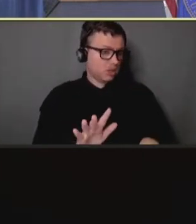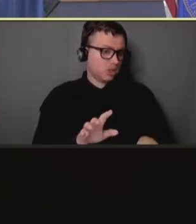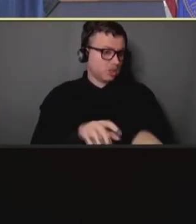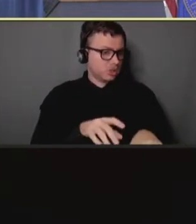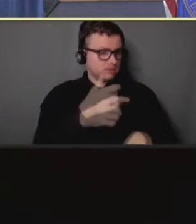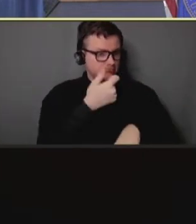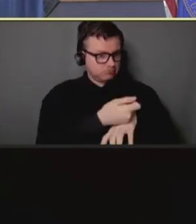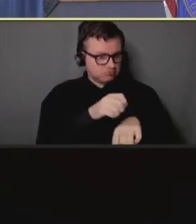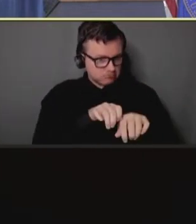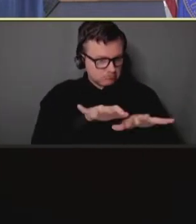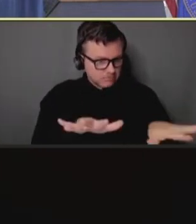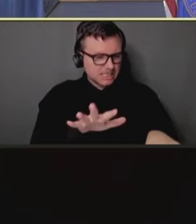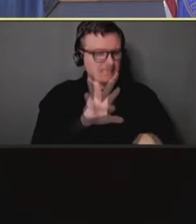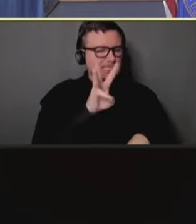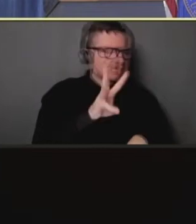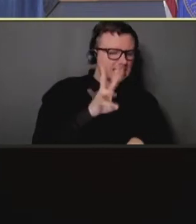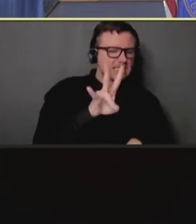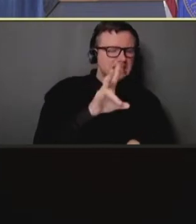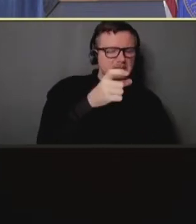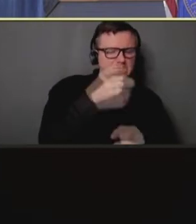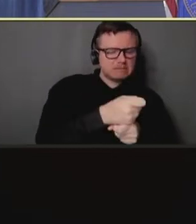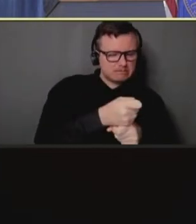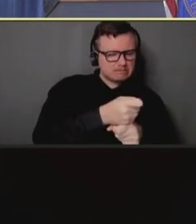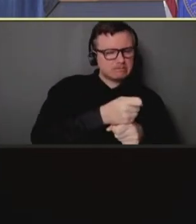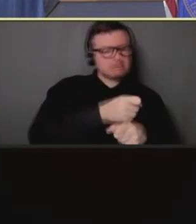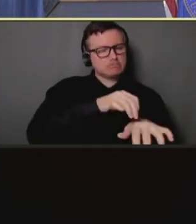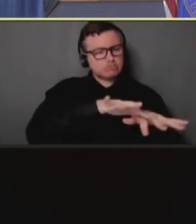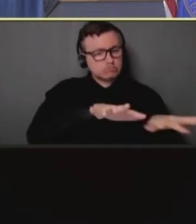seven years later, the oral vaccine was introduced.